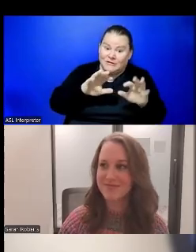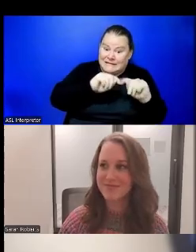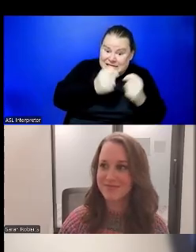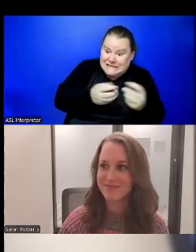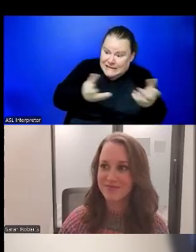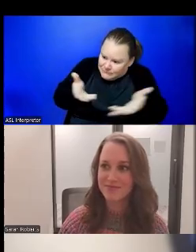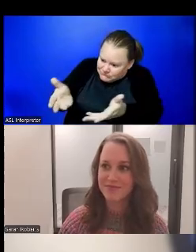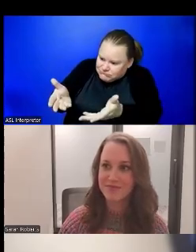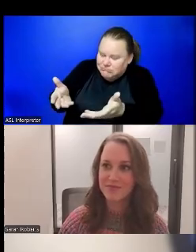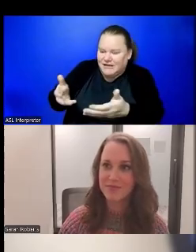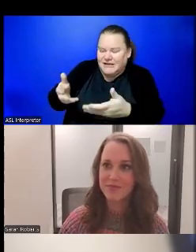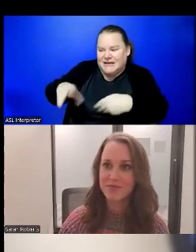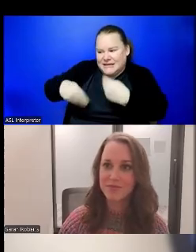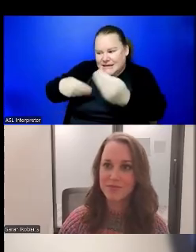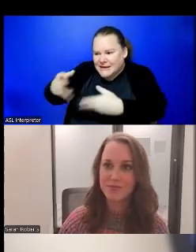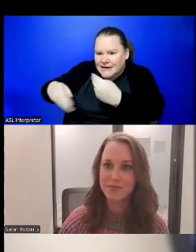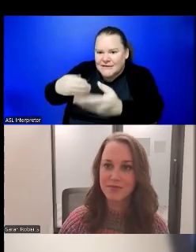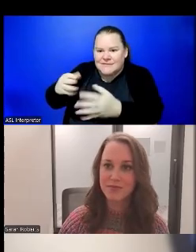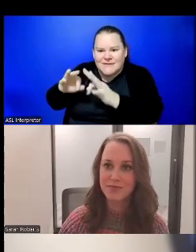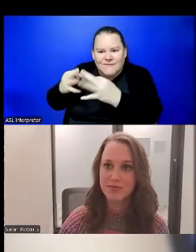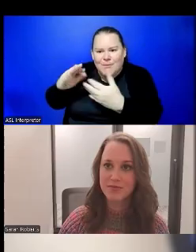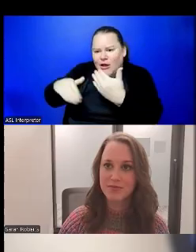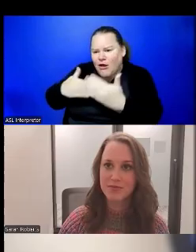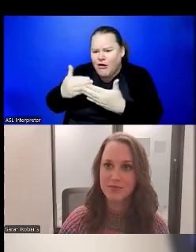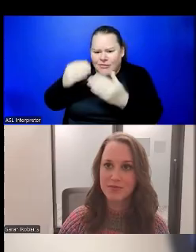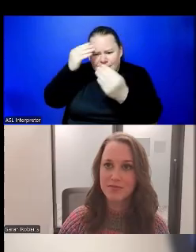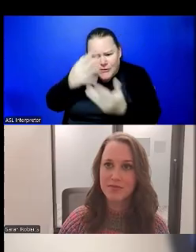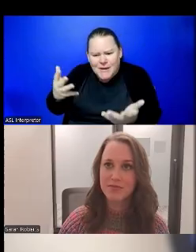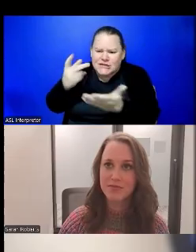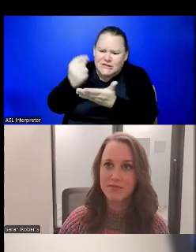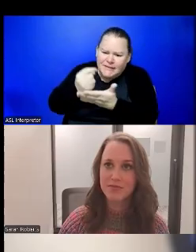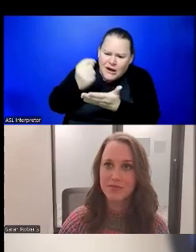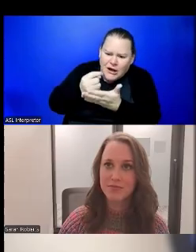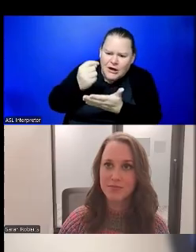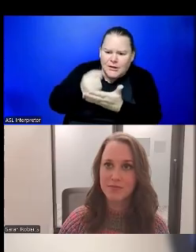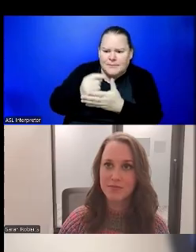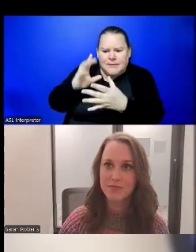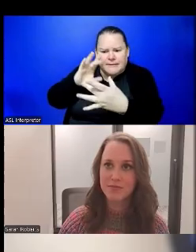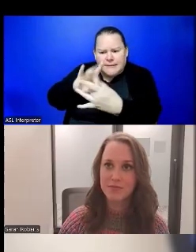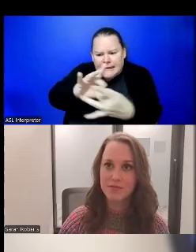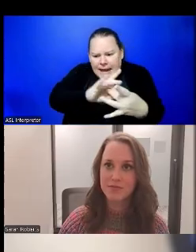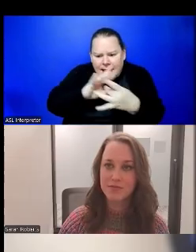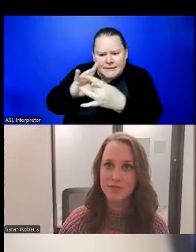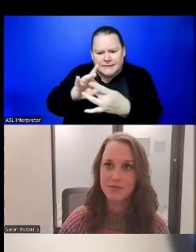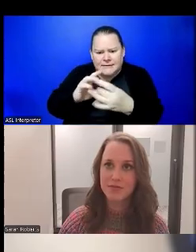all the information they need, all the therapies they need, getting them all connected with everything that they need so